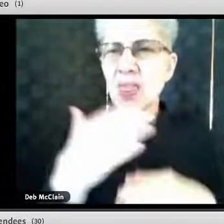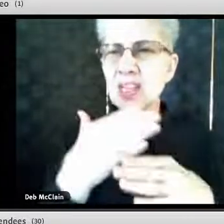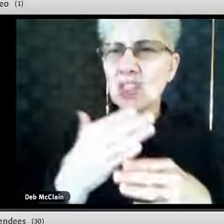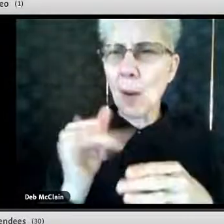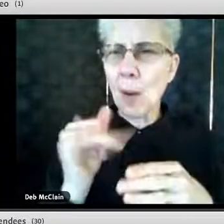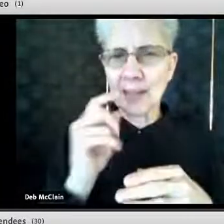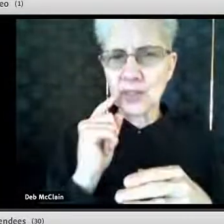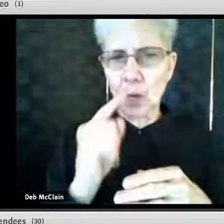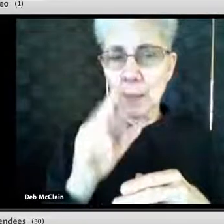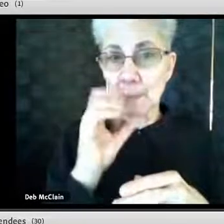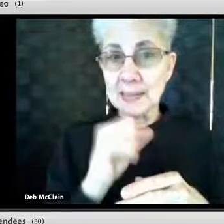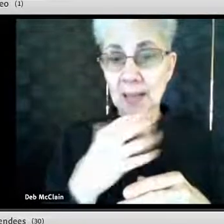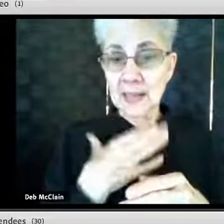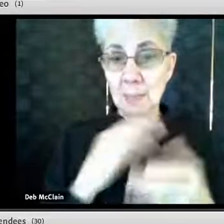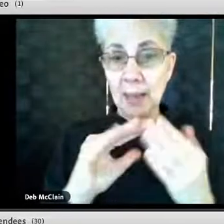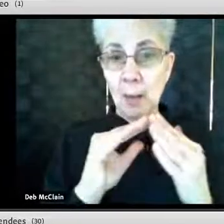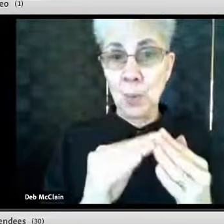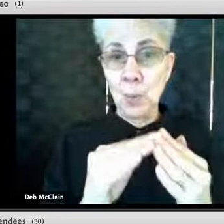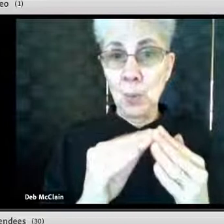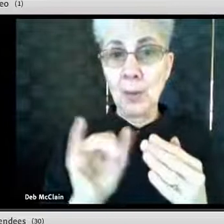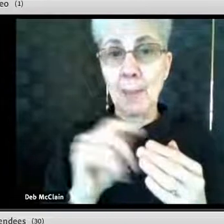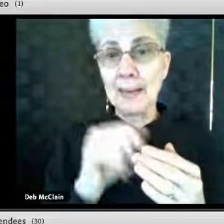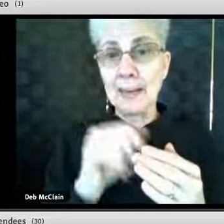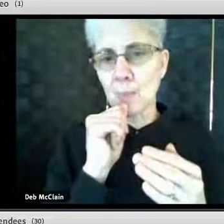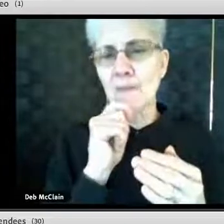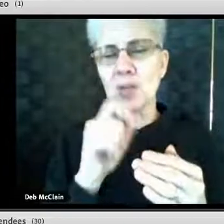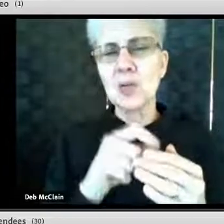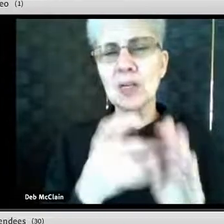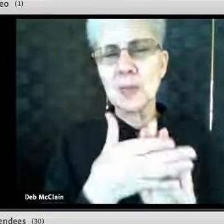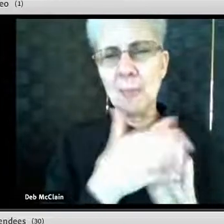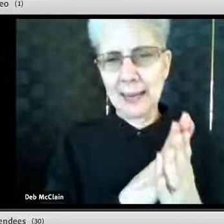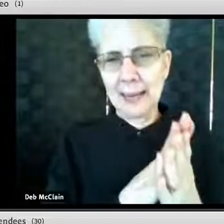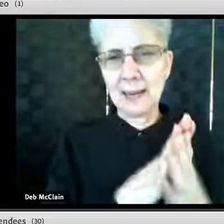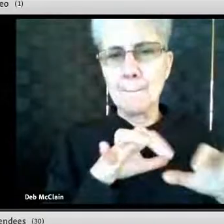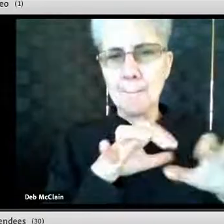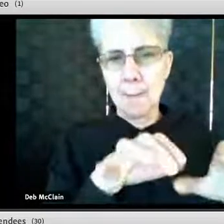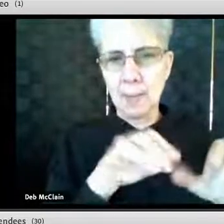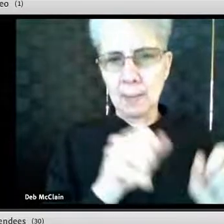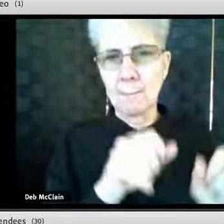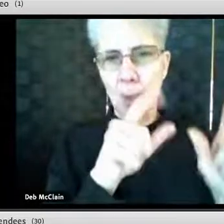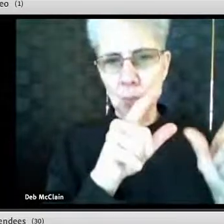because my community group is private. So you need to make sure it's a public post